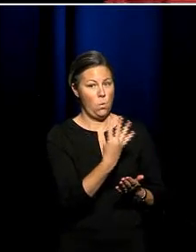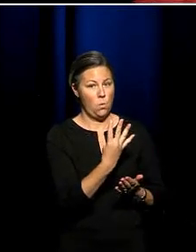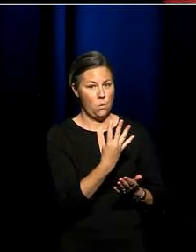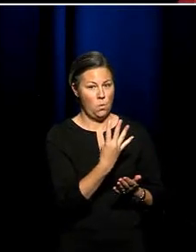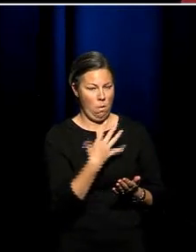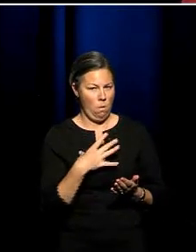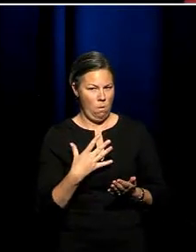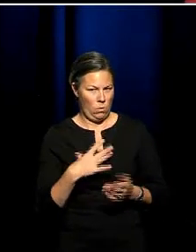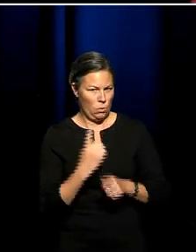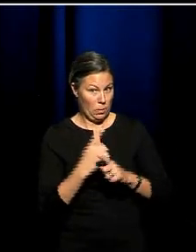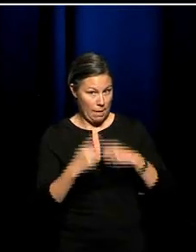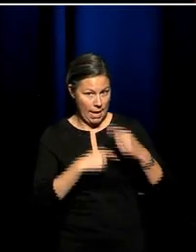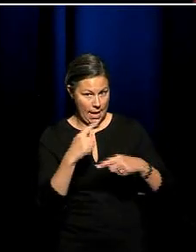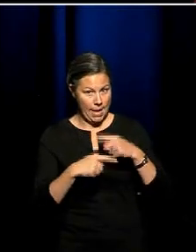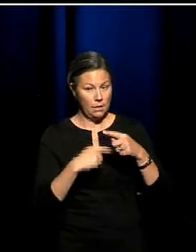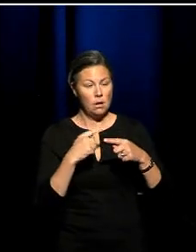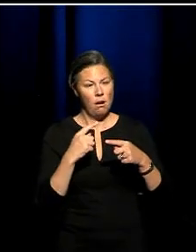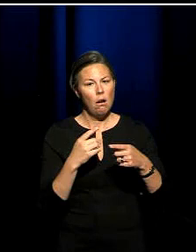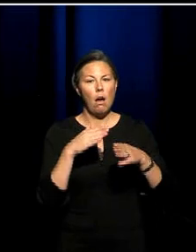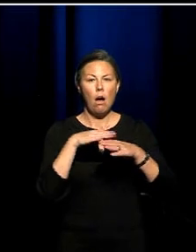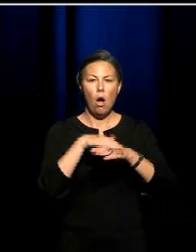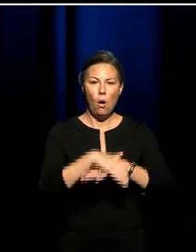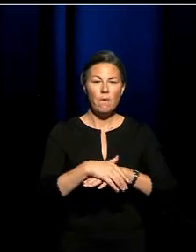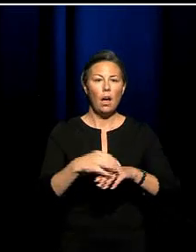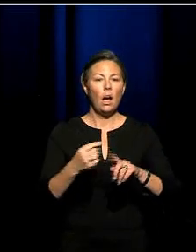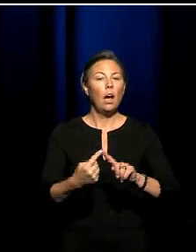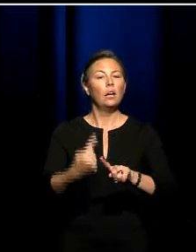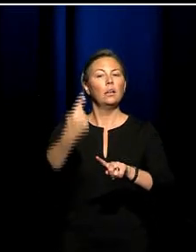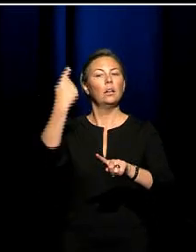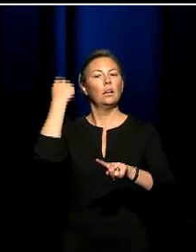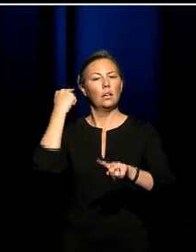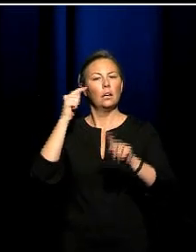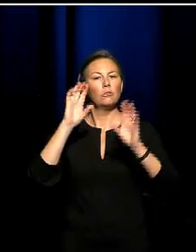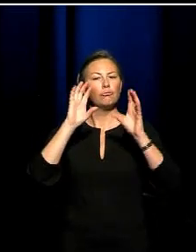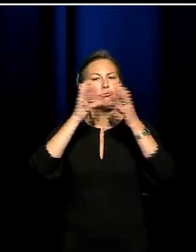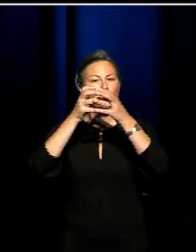mention, concerns previous reports. The Terms of Reference state